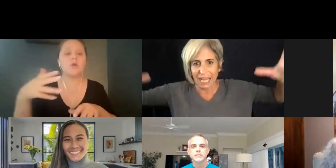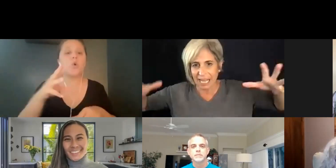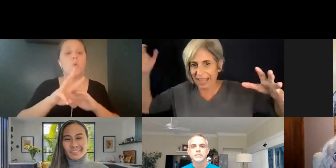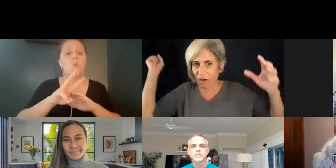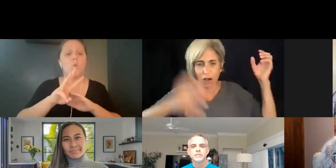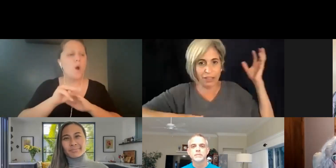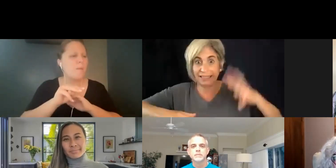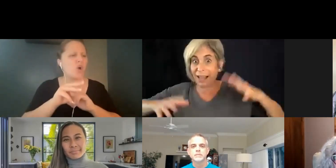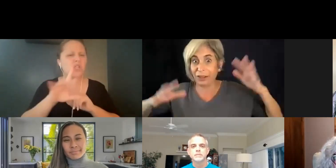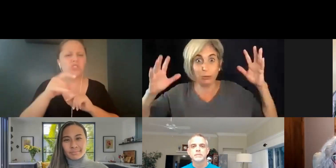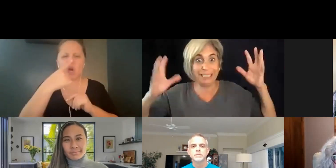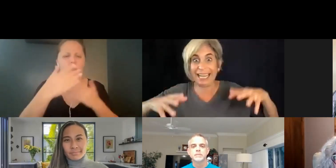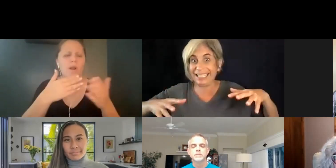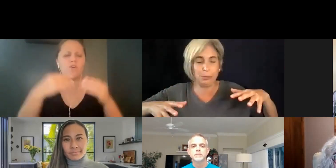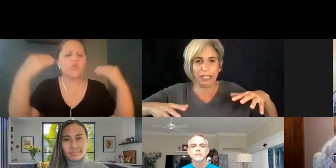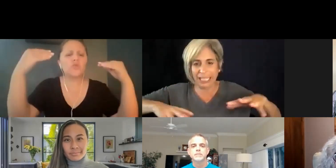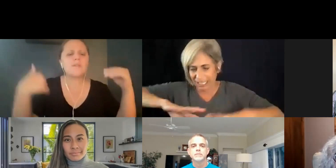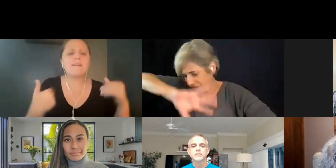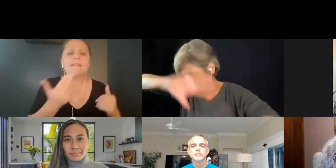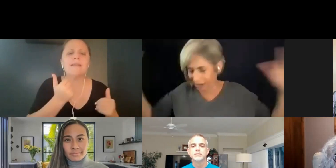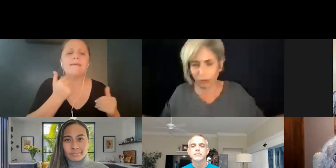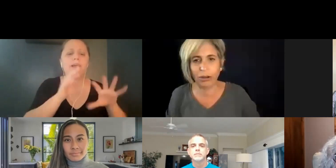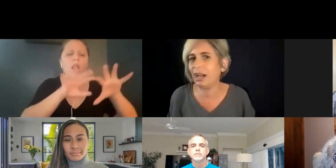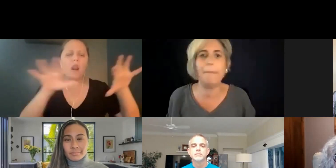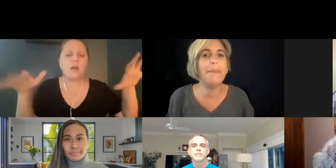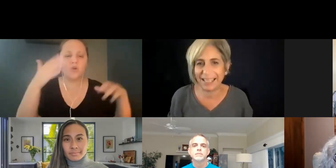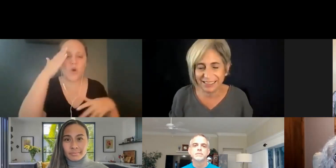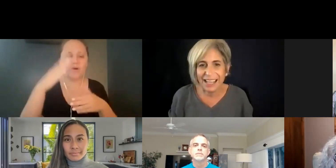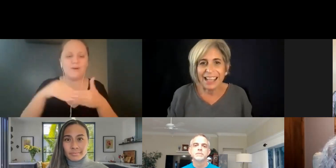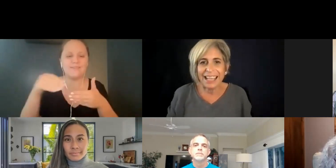the big bin and they have all the dollar movie candies put in and it's just a